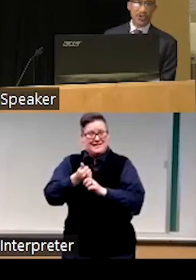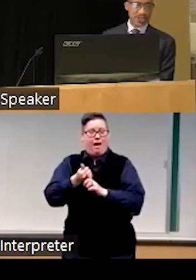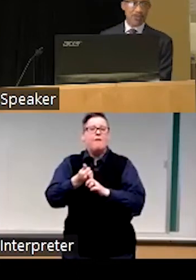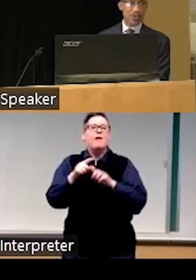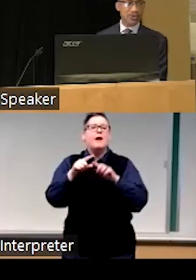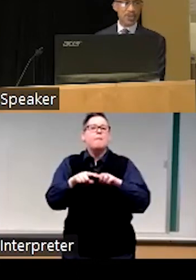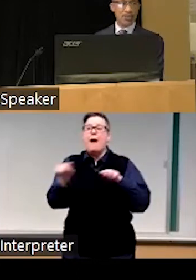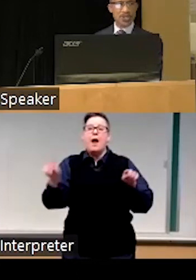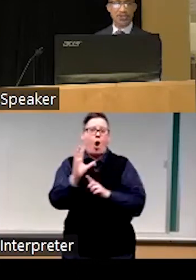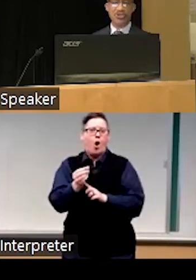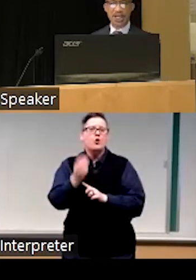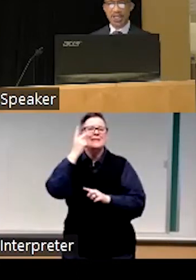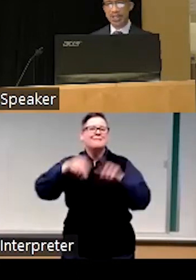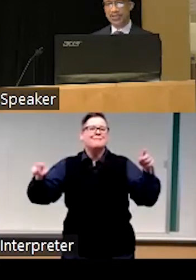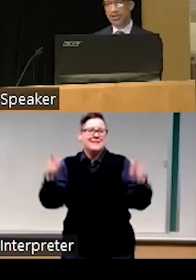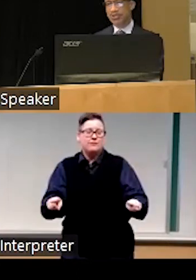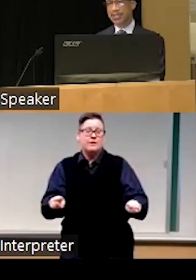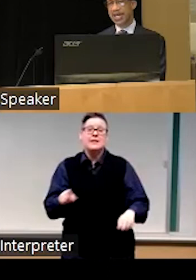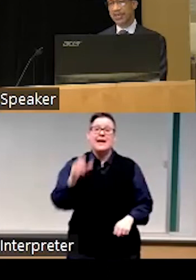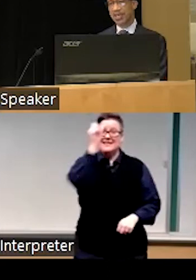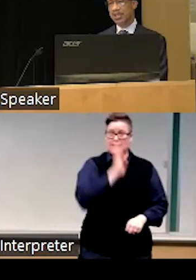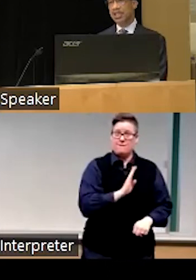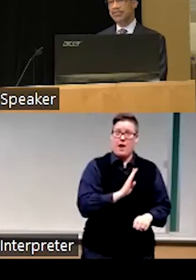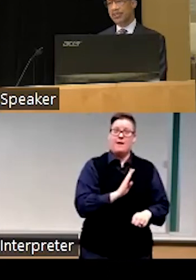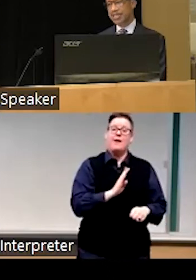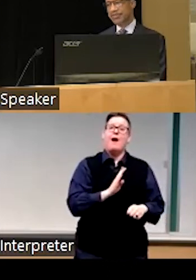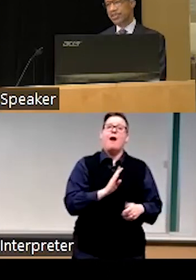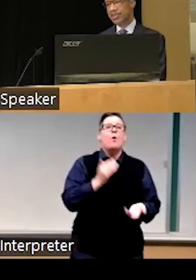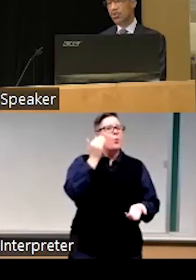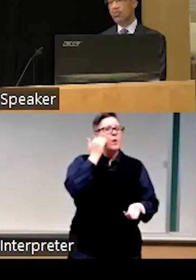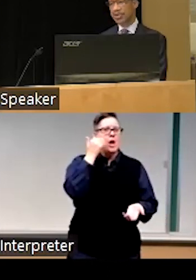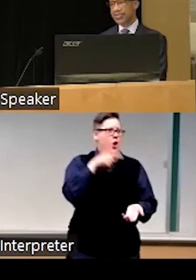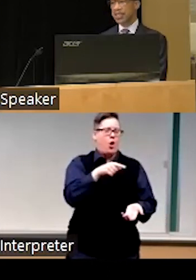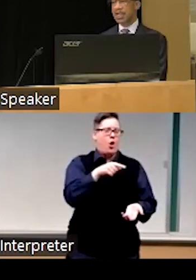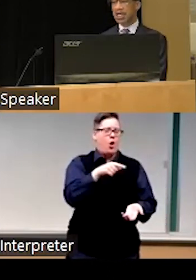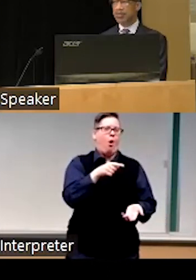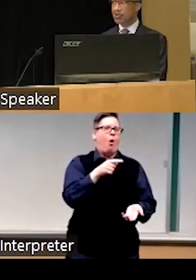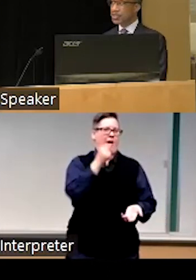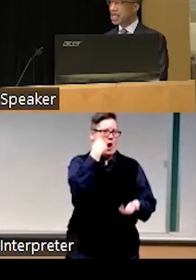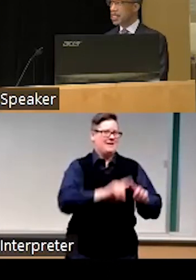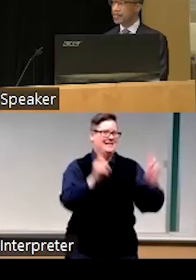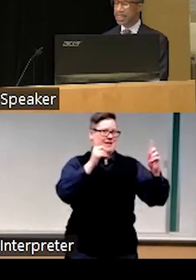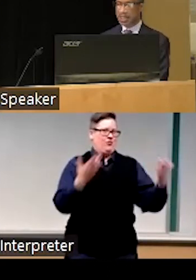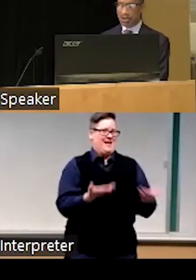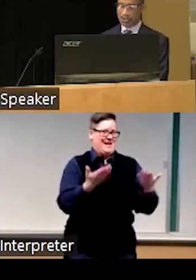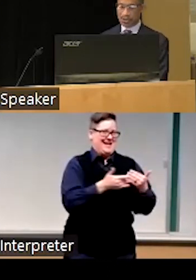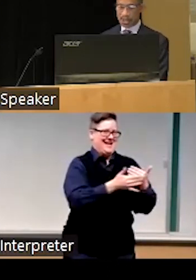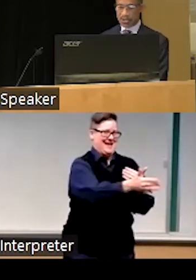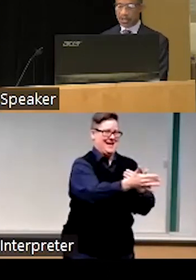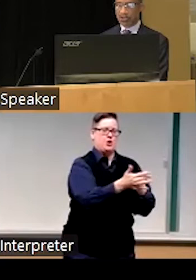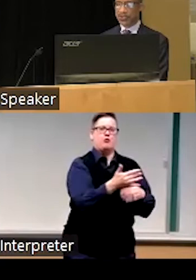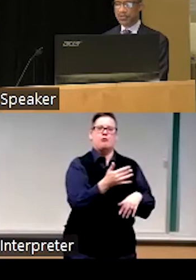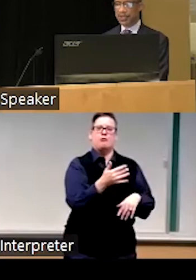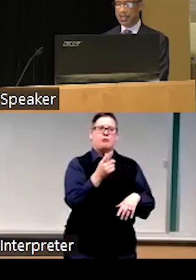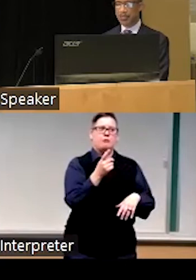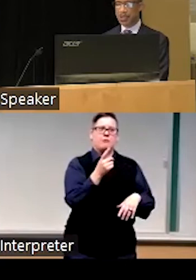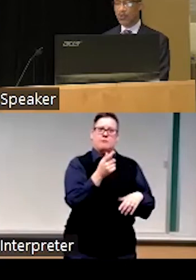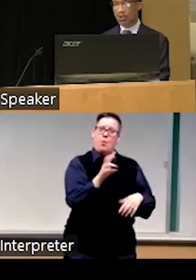um for example schizophrenia is known as having a very different course um in other cultures and